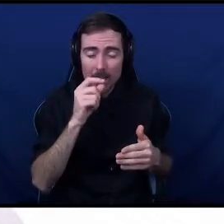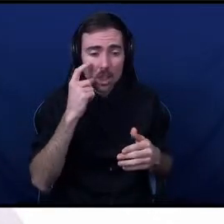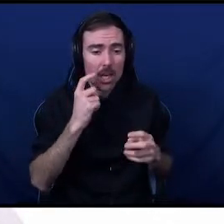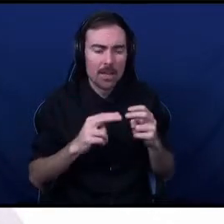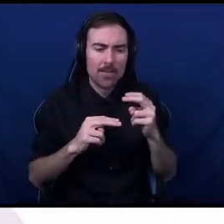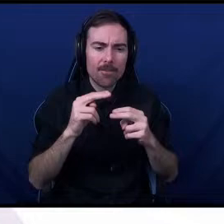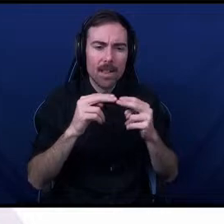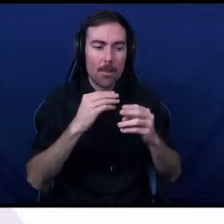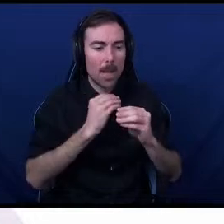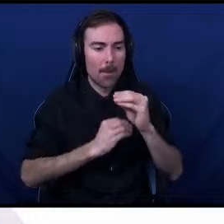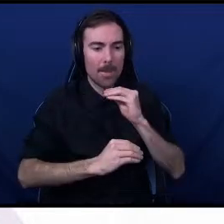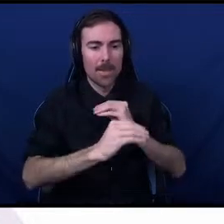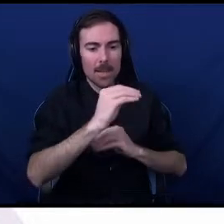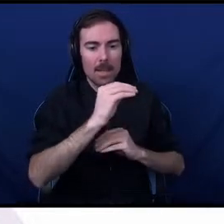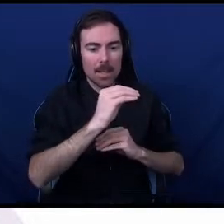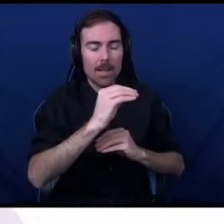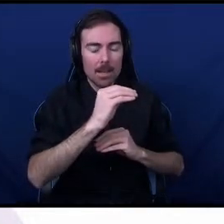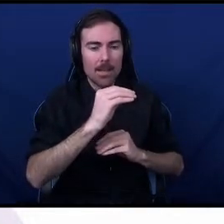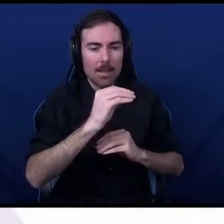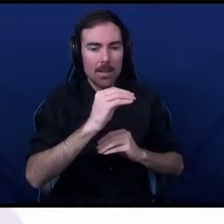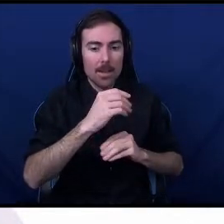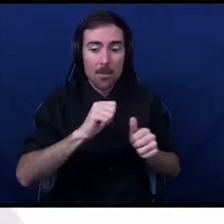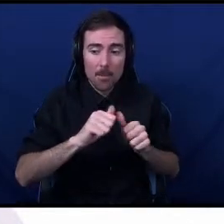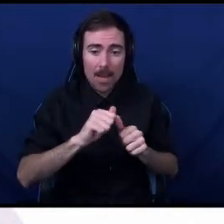listening. Ask people how they're going. I think your